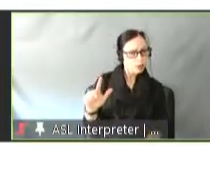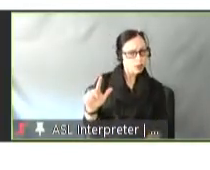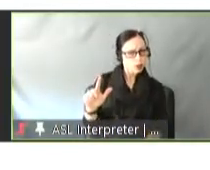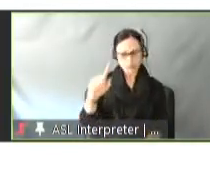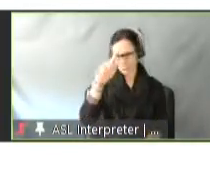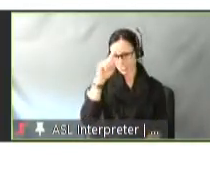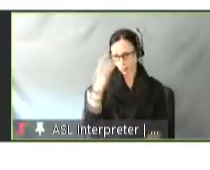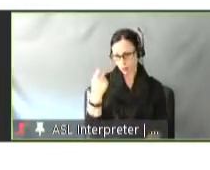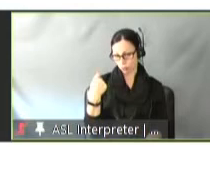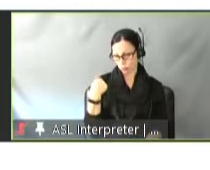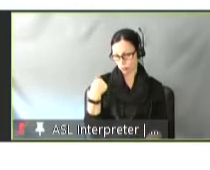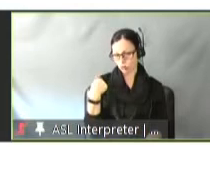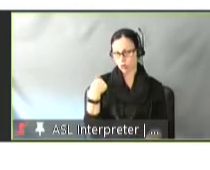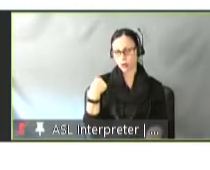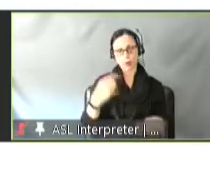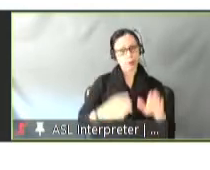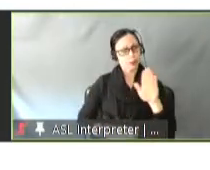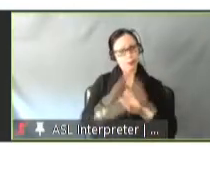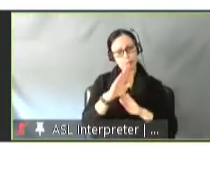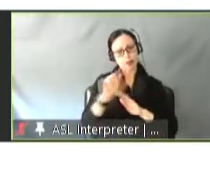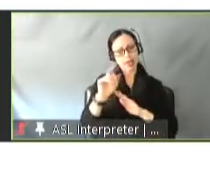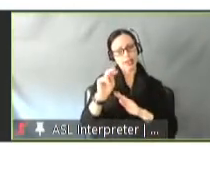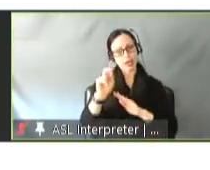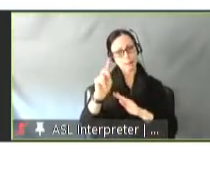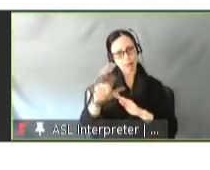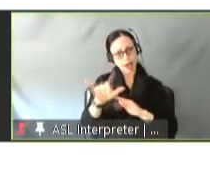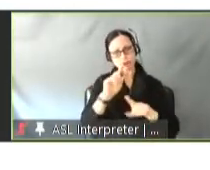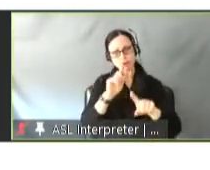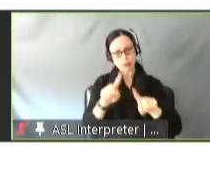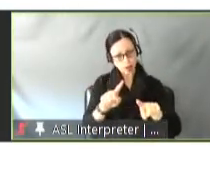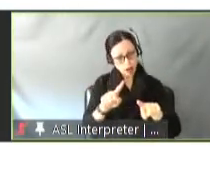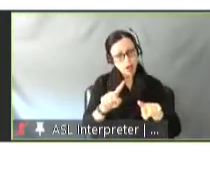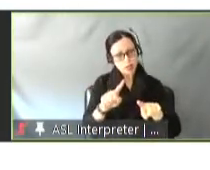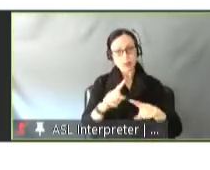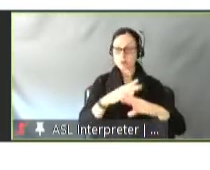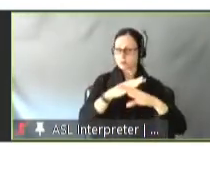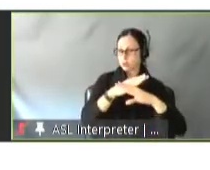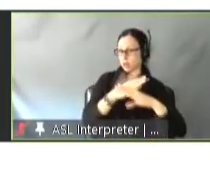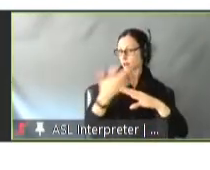is we had high levels of antibody responses that were able to protect us against lower and upper